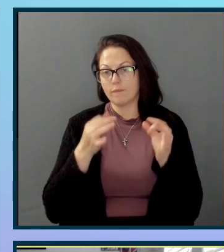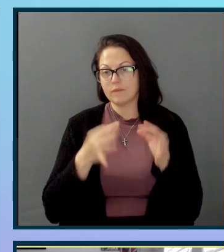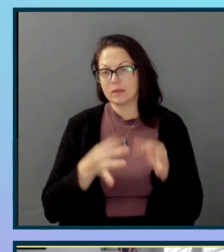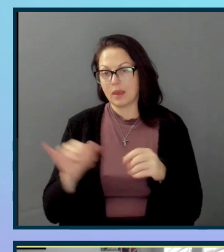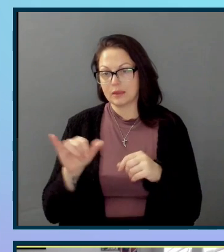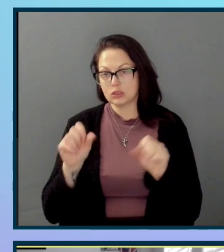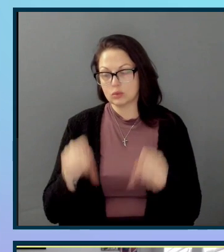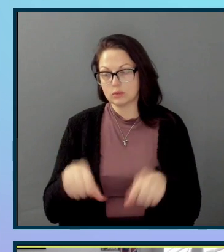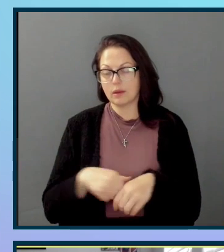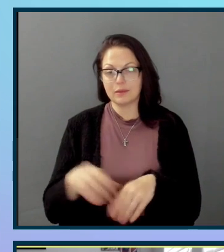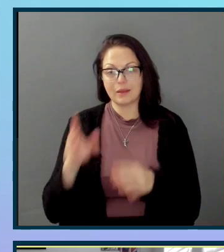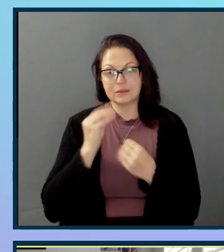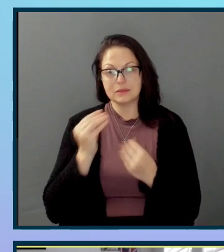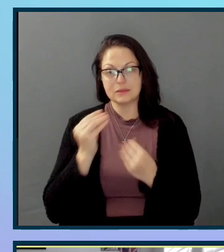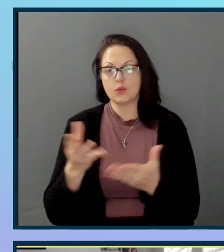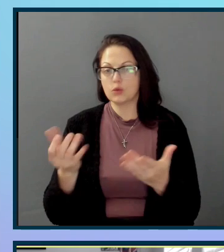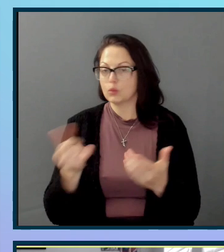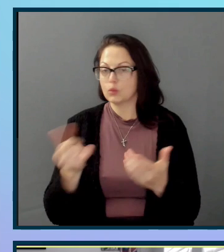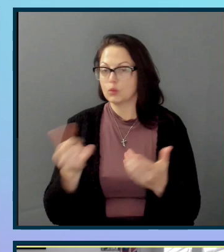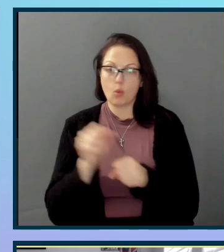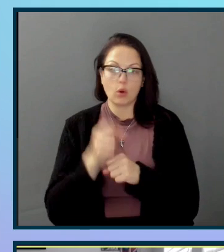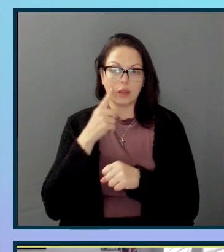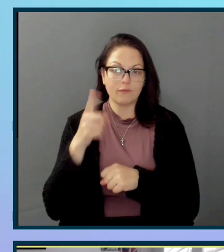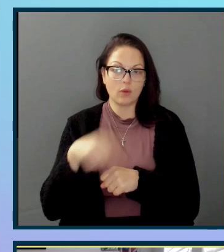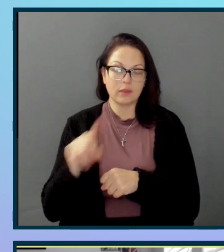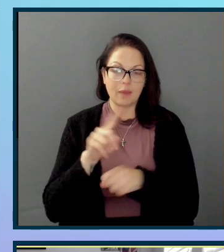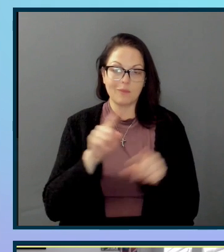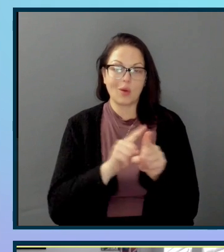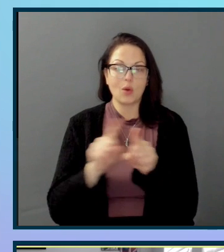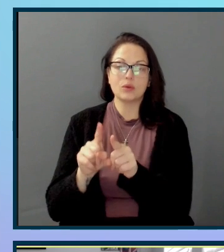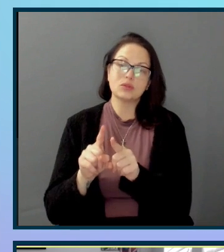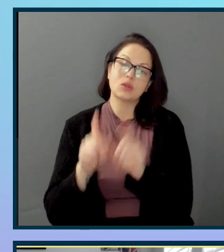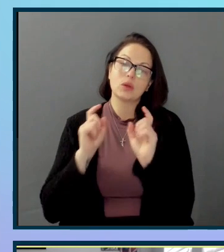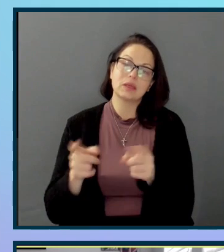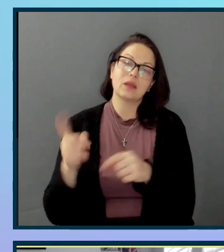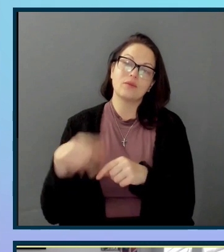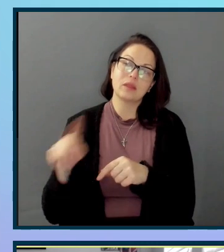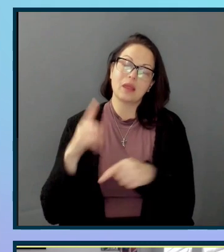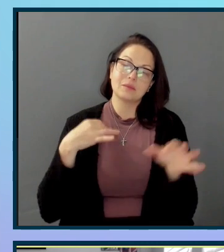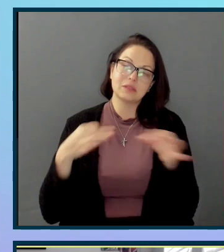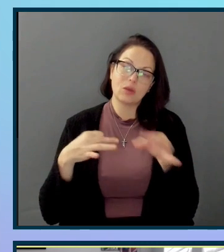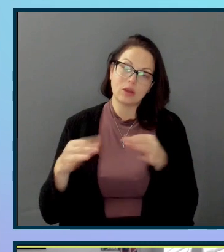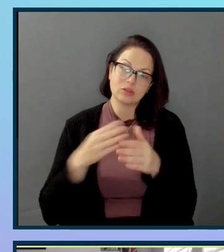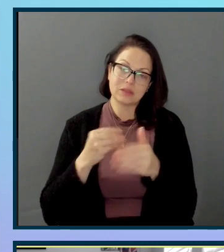They can tell you what's not working for them. Also, give them directions and sequencing tools,